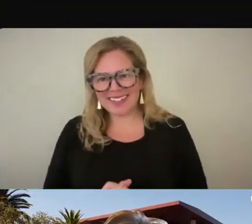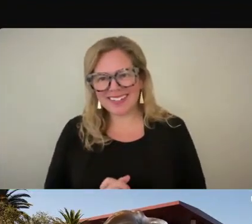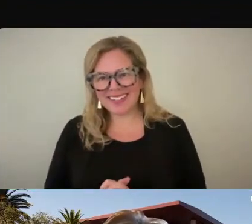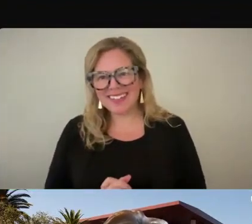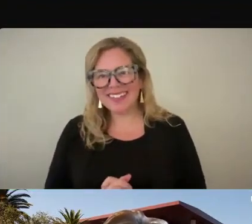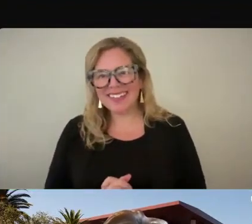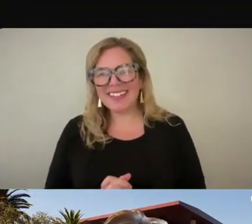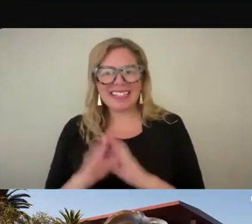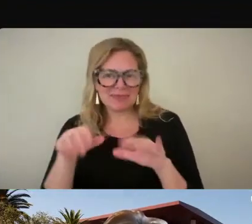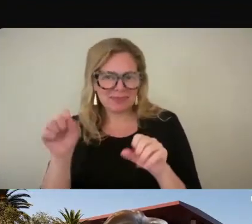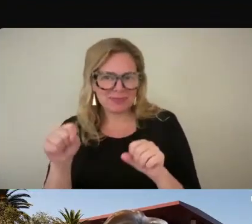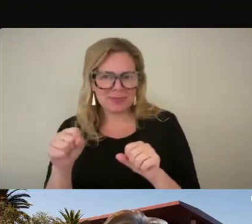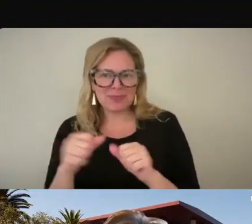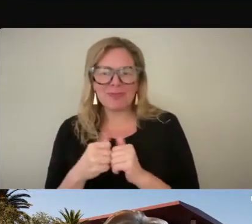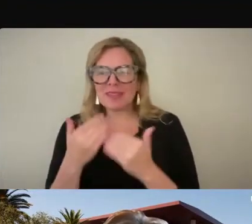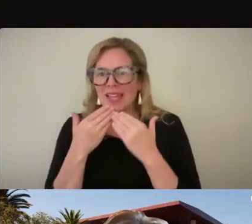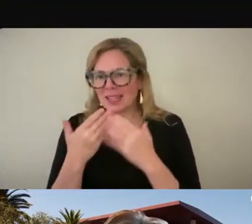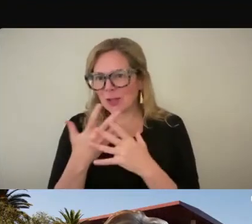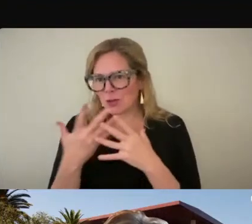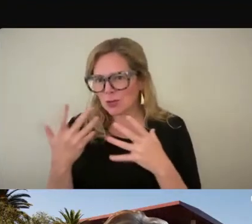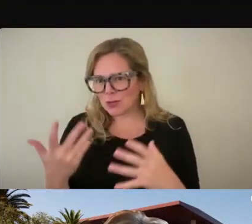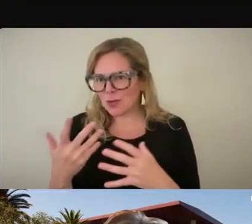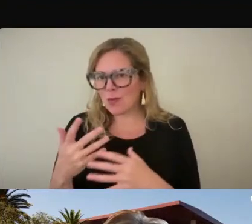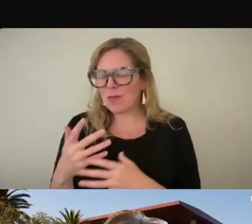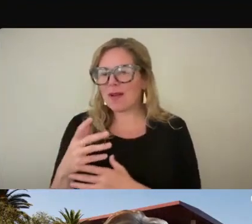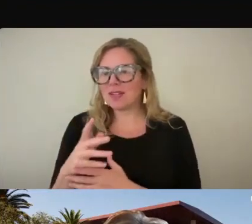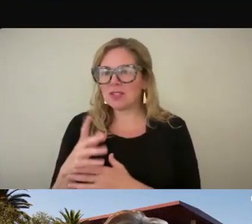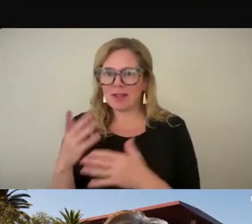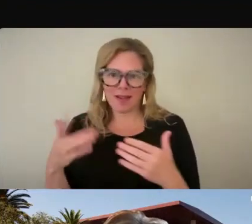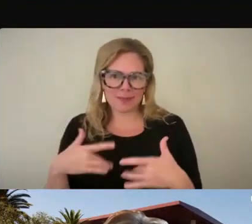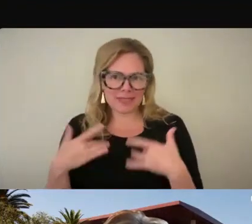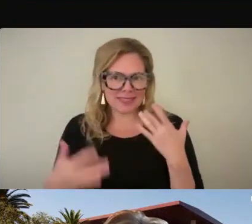thank you so much Dr. Tabor. I'm very excited to be speaking with everybody today. My name